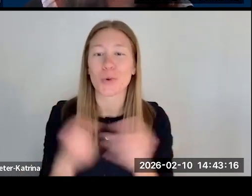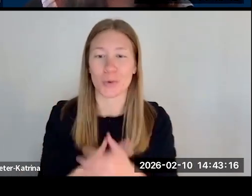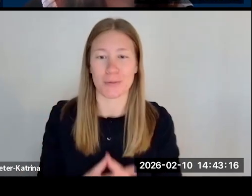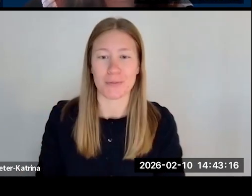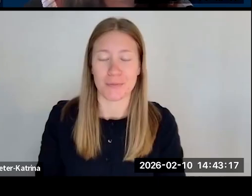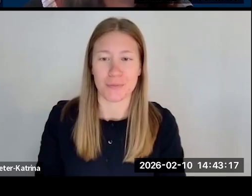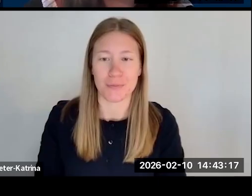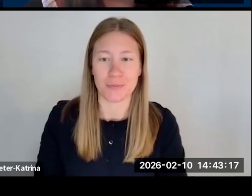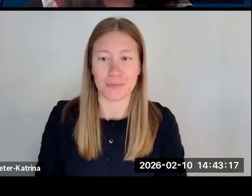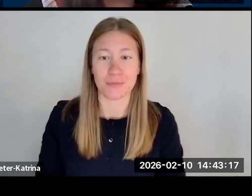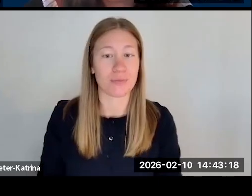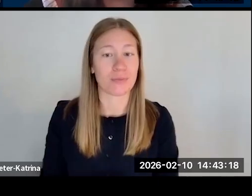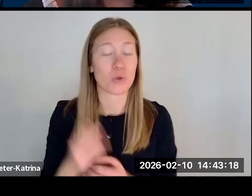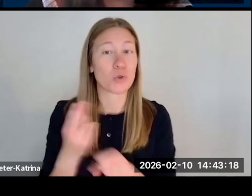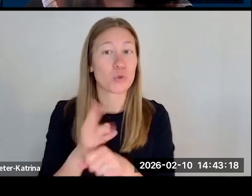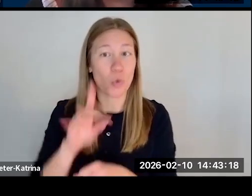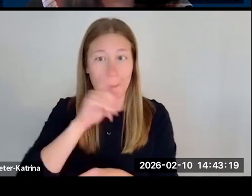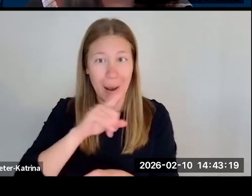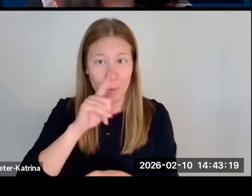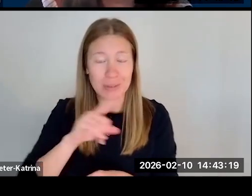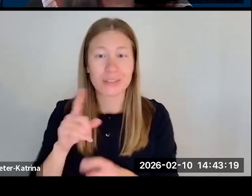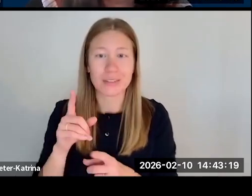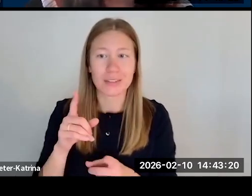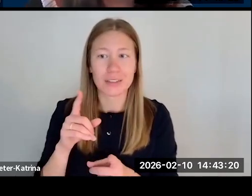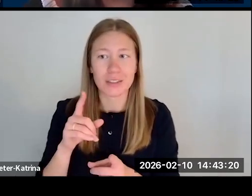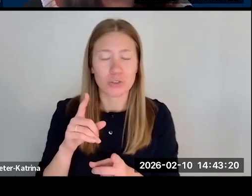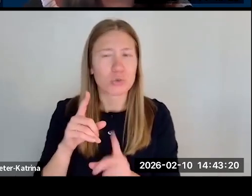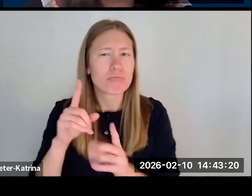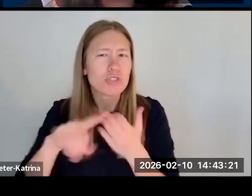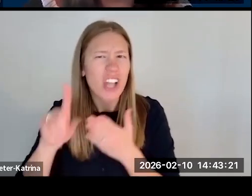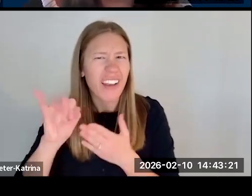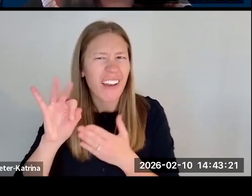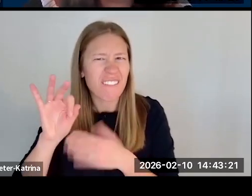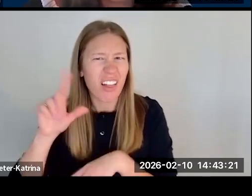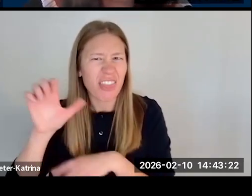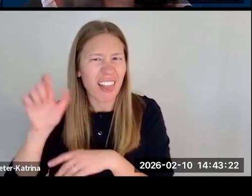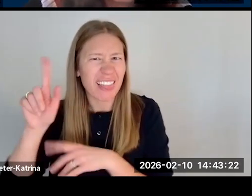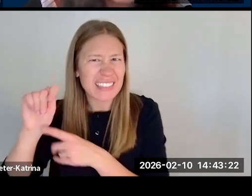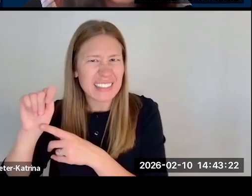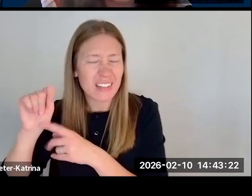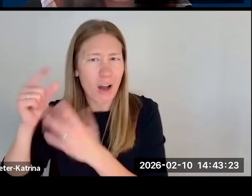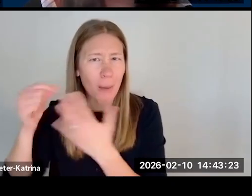and then I can see if the list option is highlighted in my main menu toolbar.